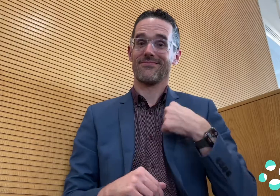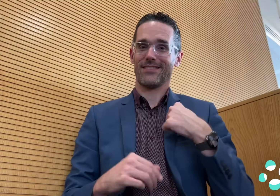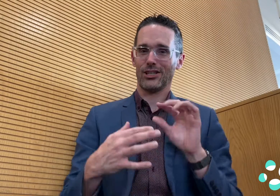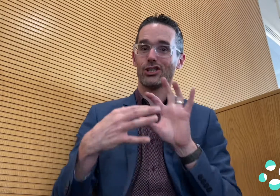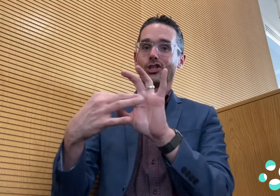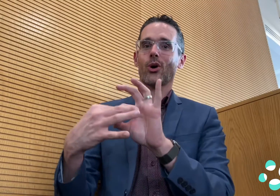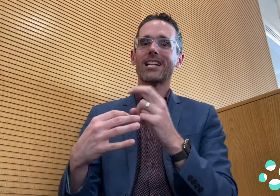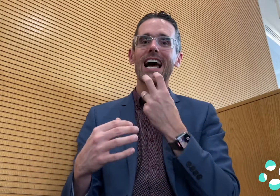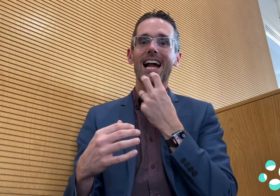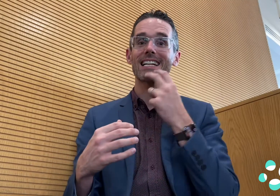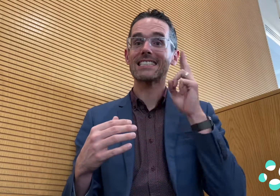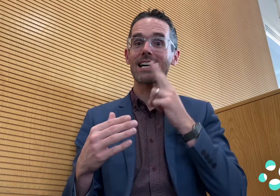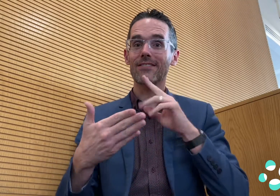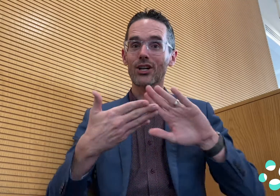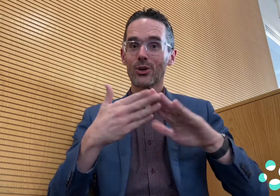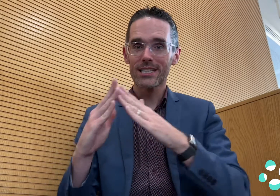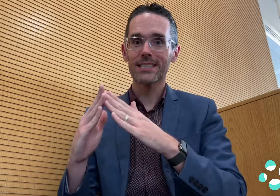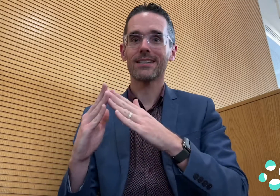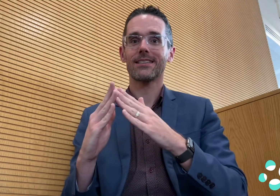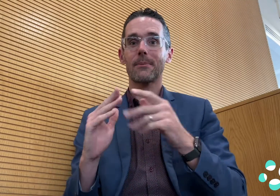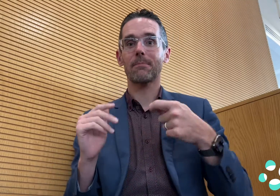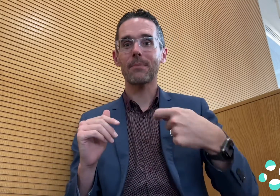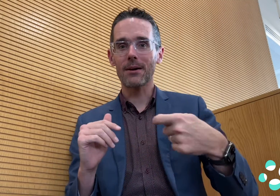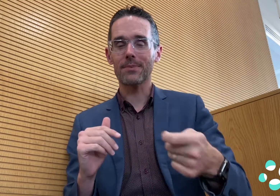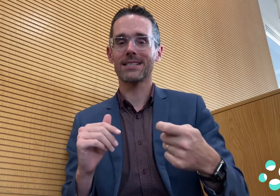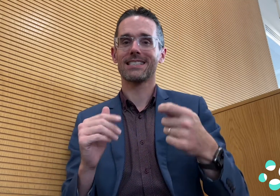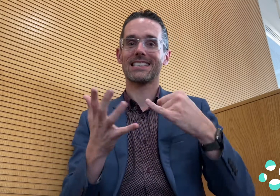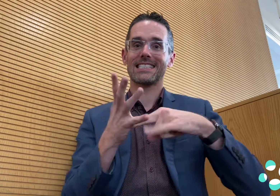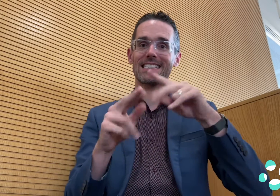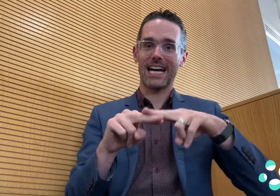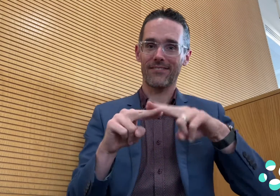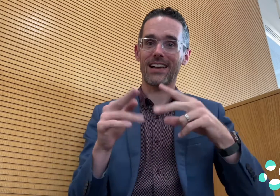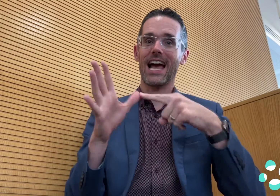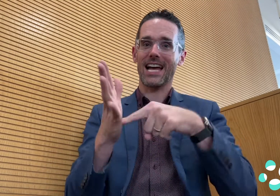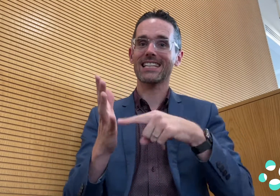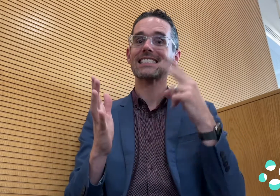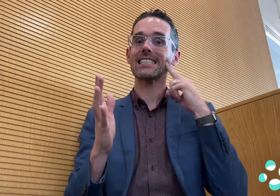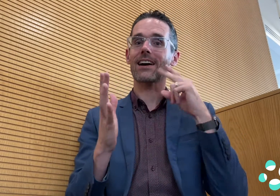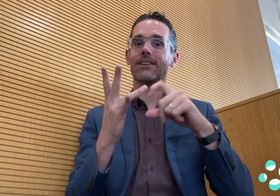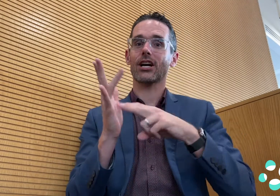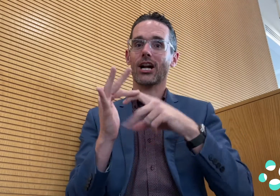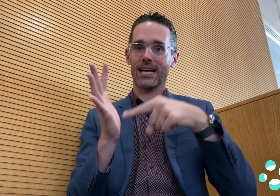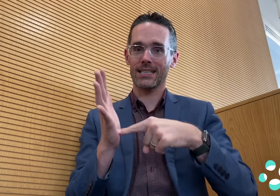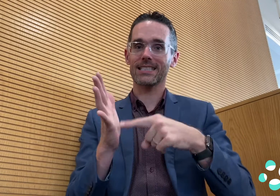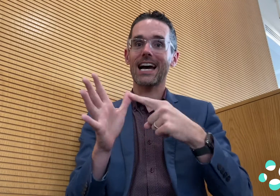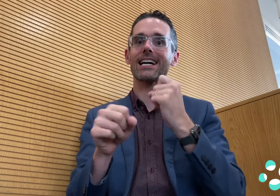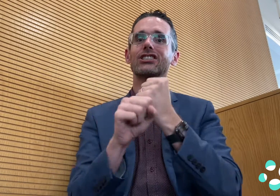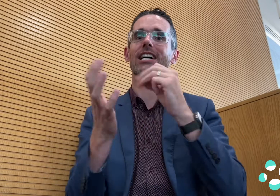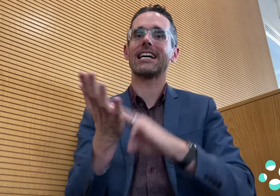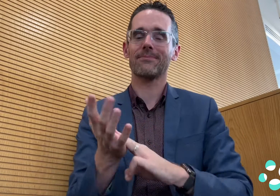I joined the Adelaide Deaf Community members and staff at the Deaf Connect AGM.